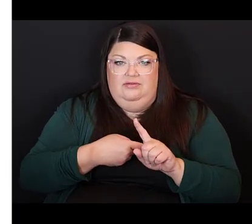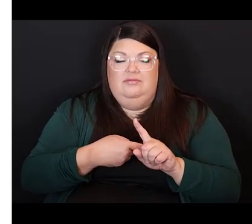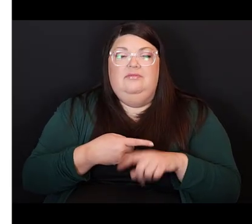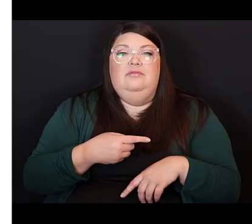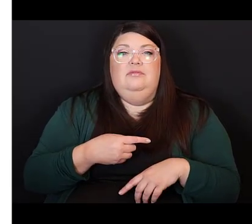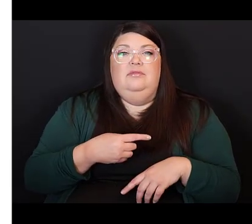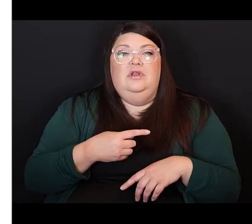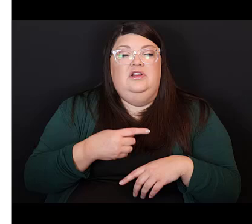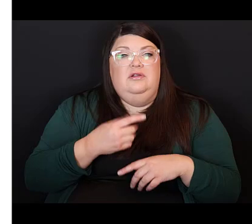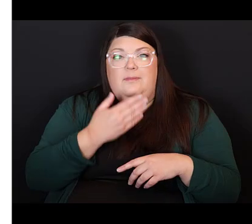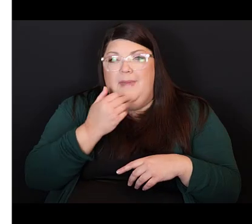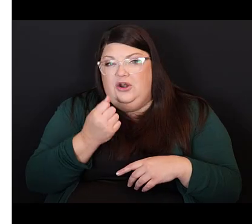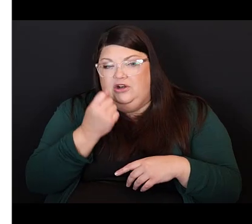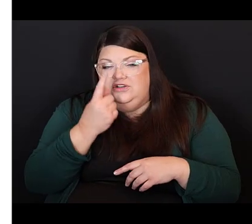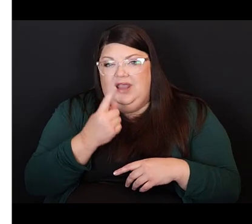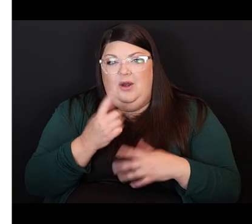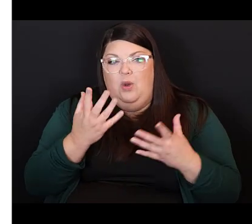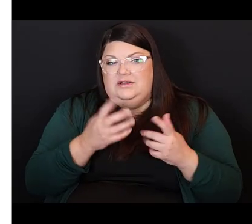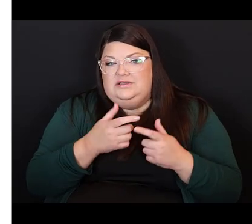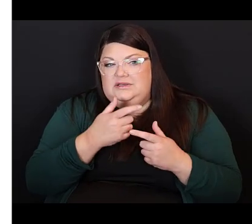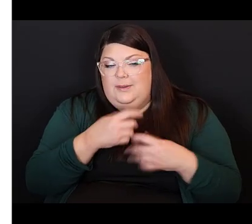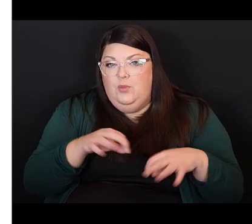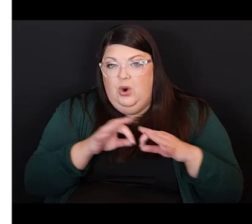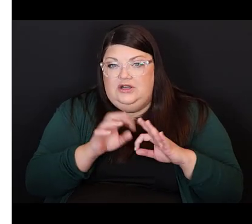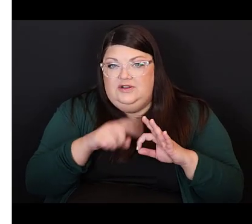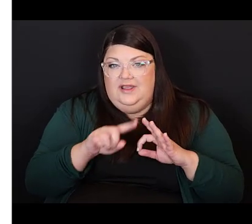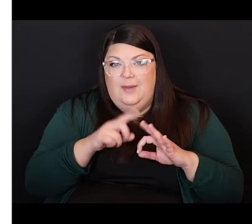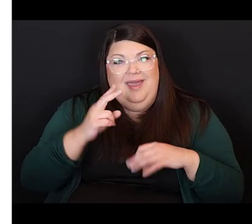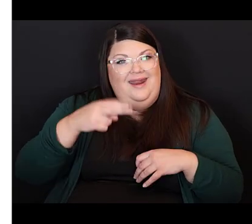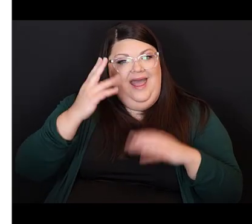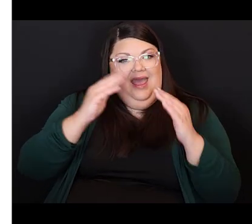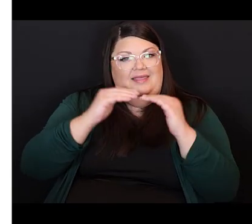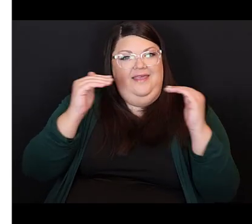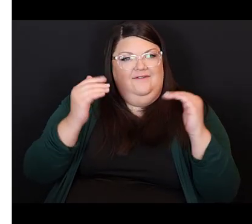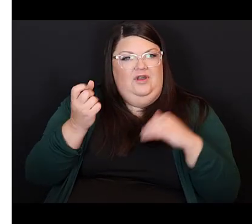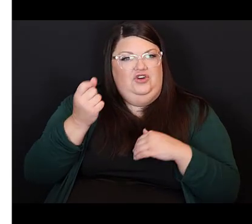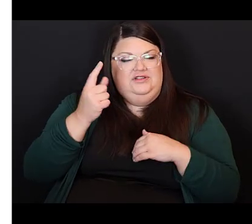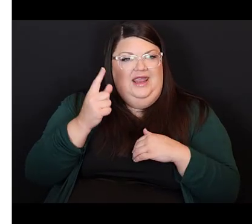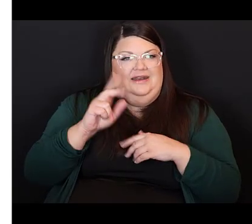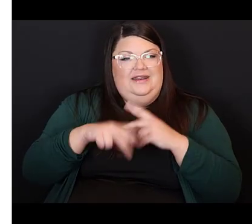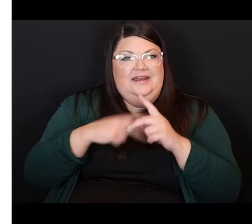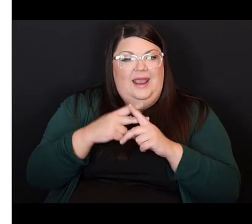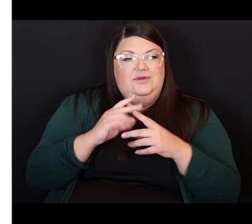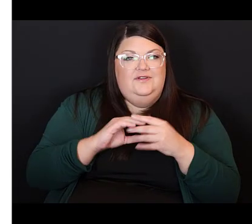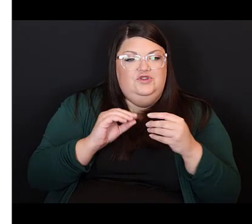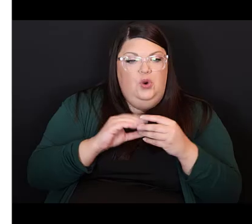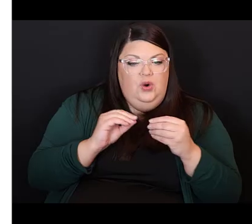understanding of what was important to them and at a high level, understand the types of stories that